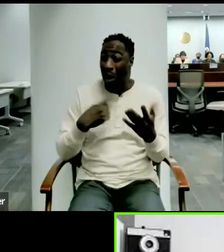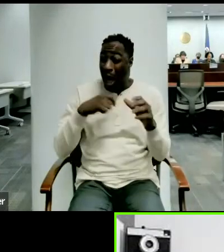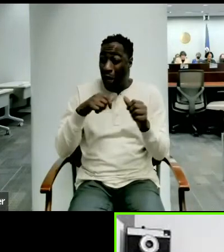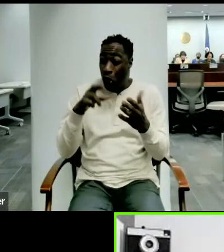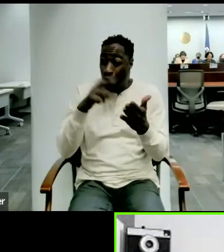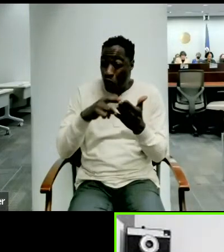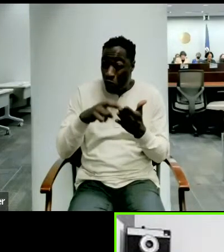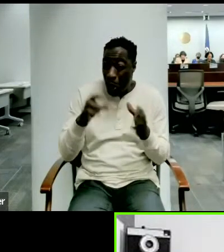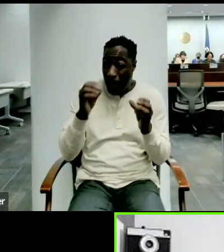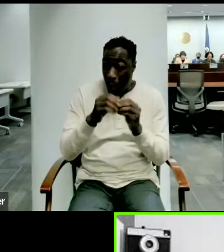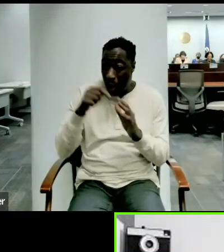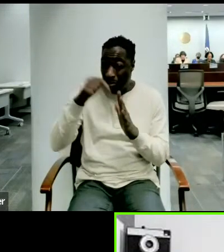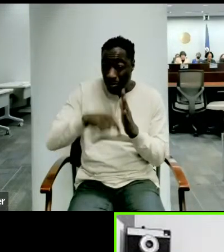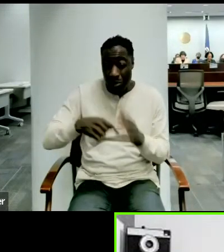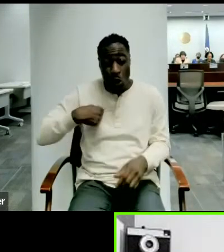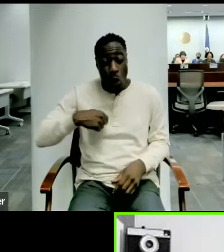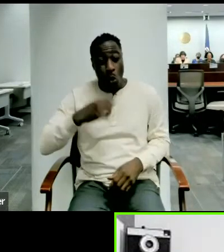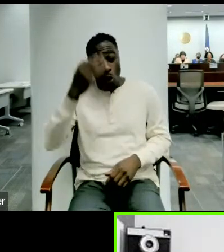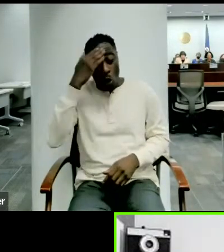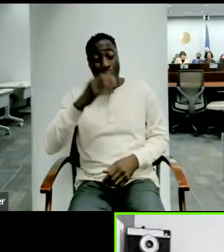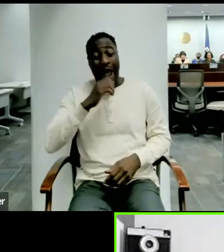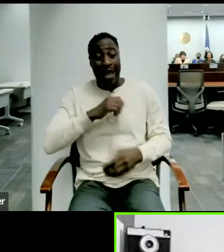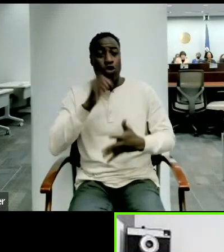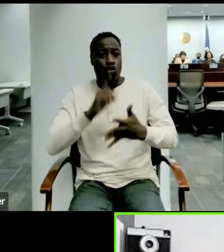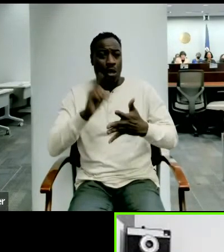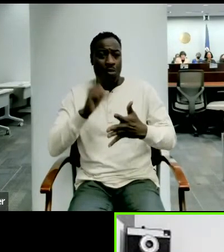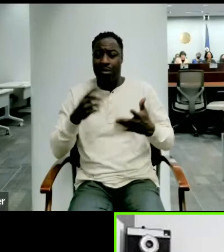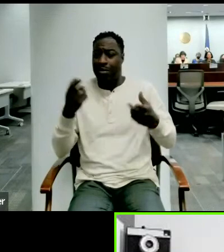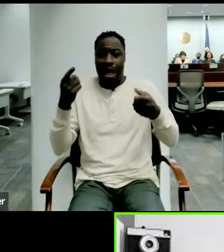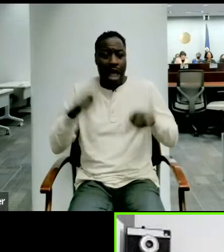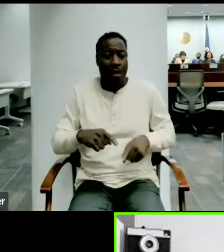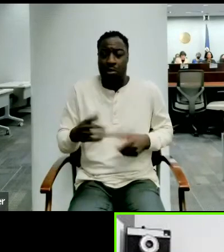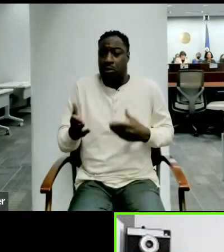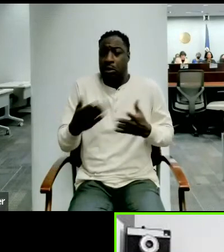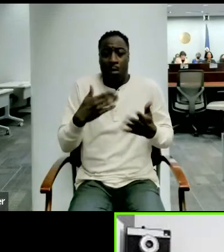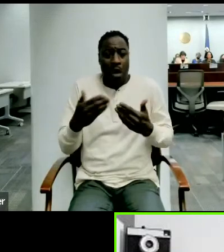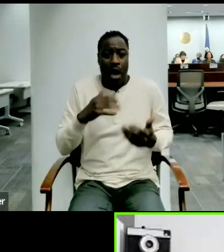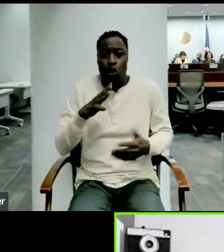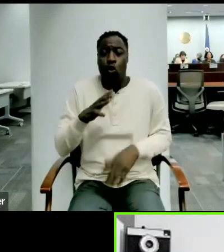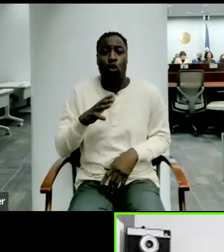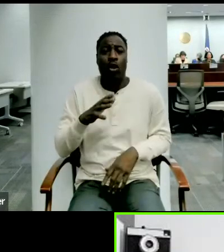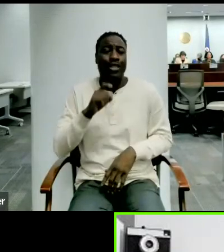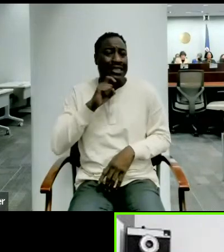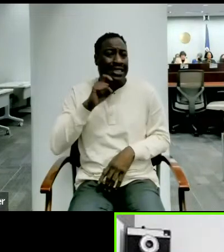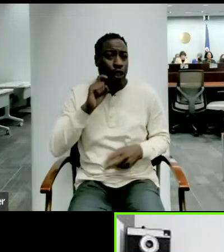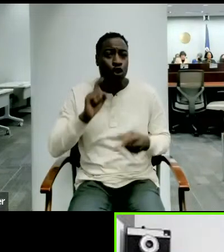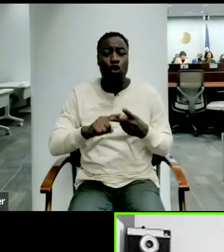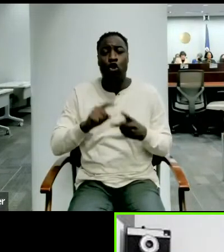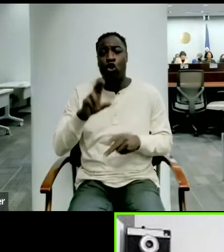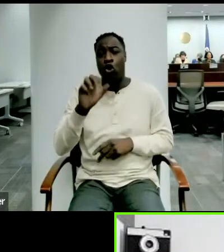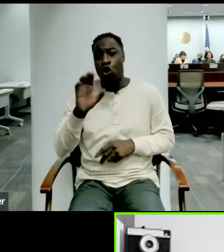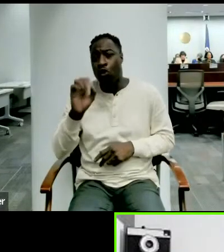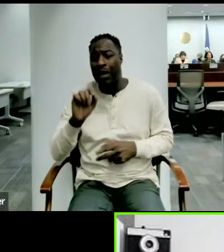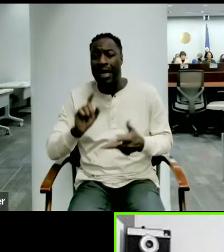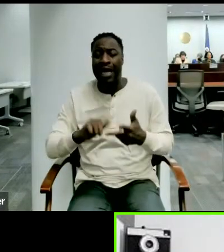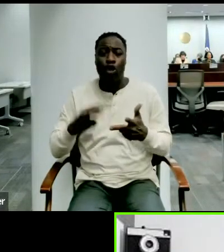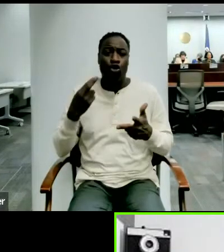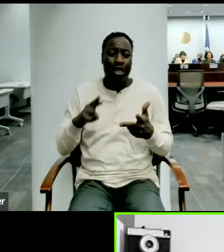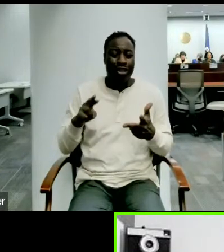that age discrimination occurs no matter your gender, your race, your religion, et cetera.